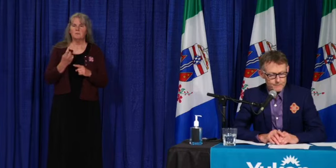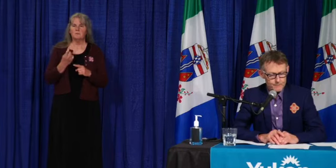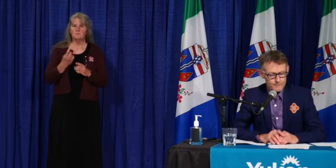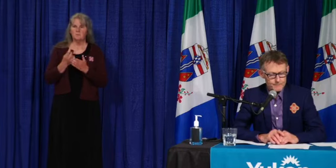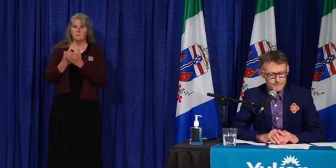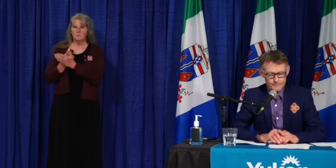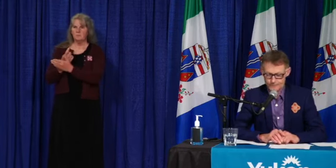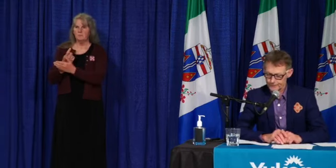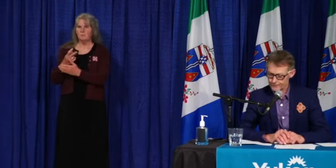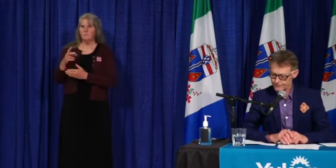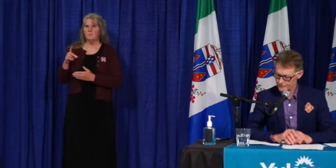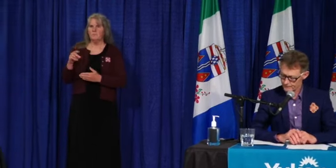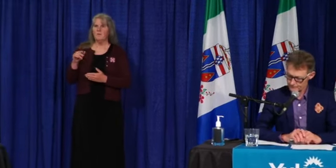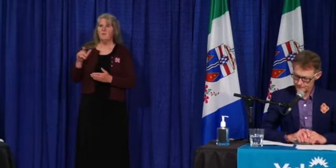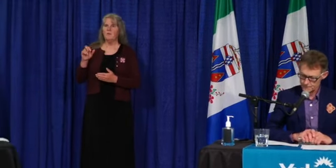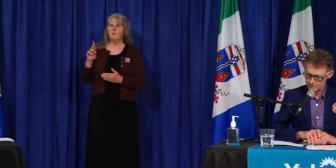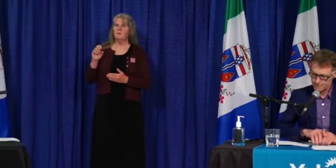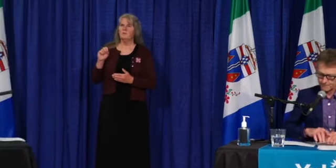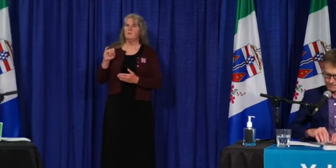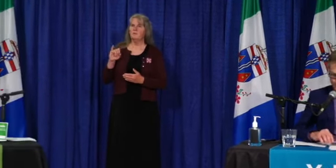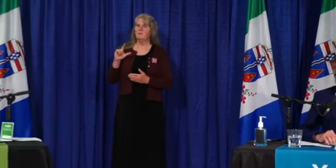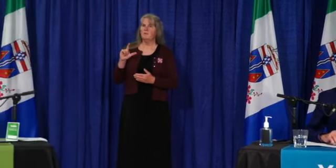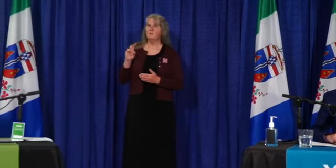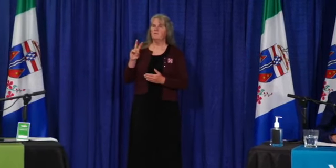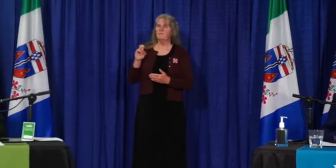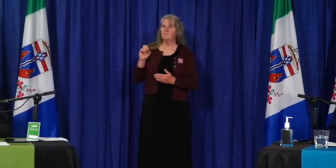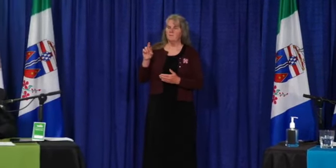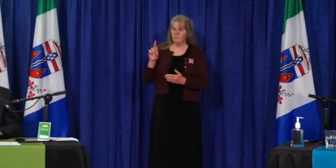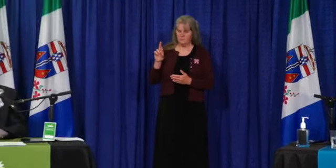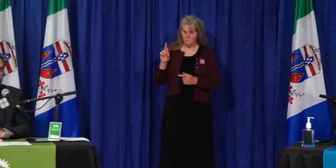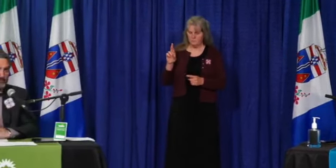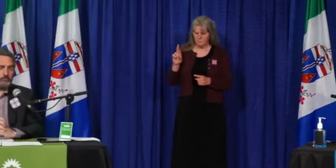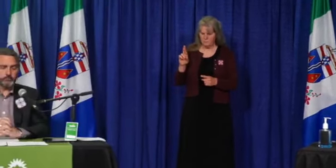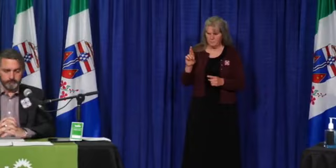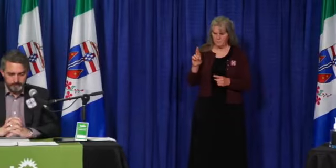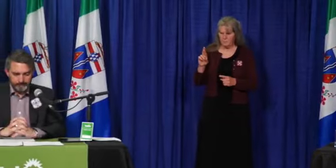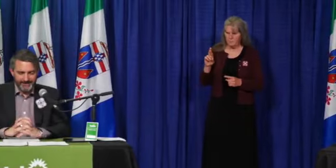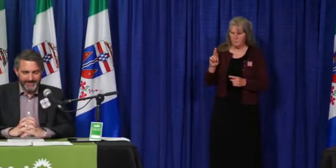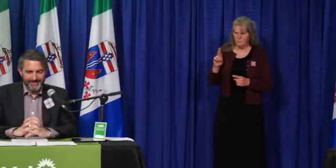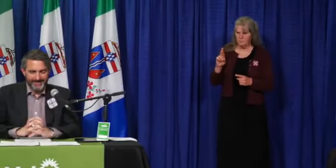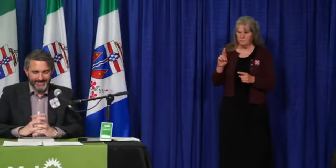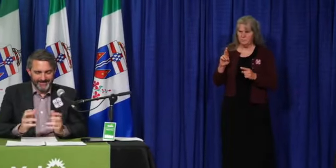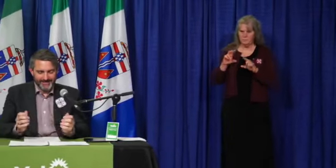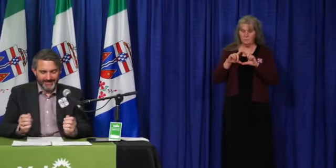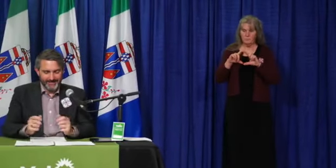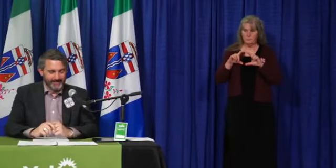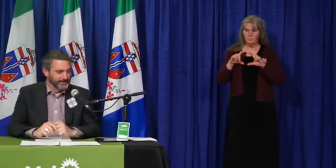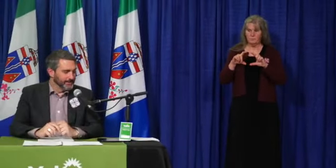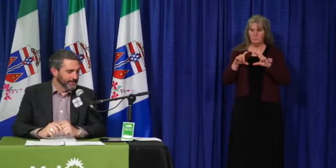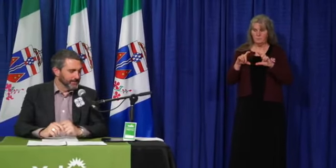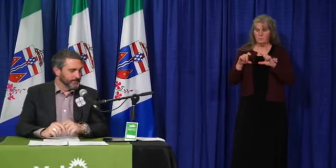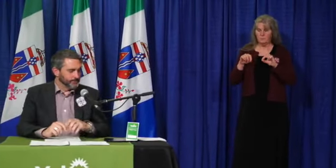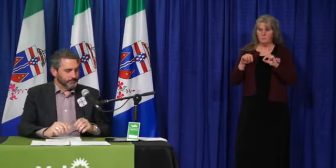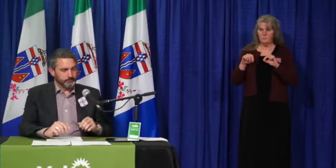Premier Silver. About the decals, is it expected